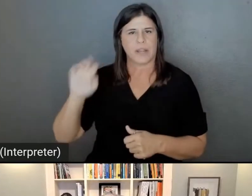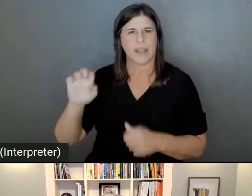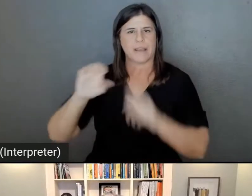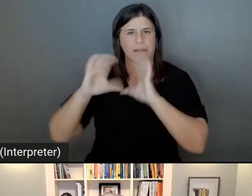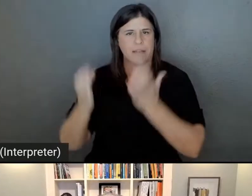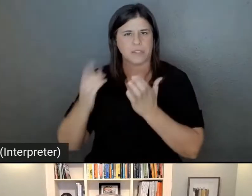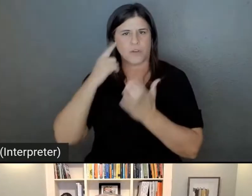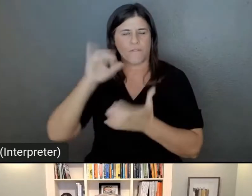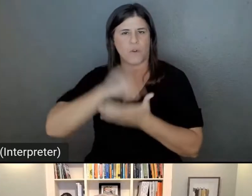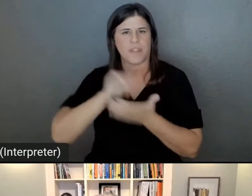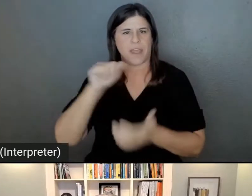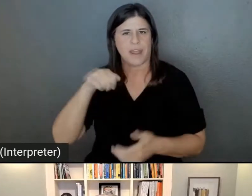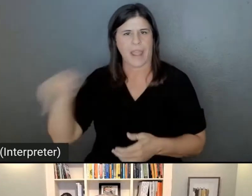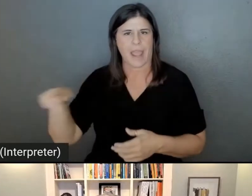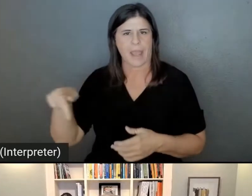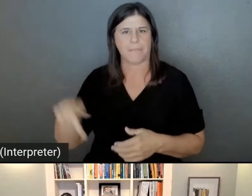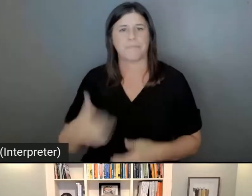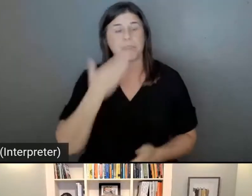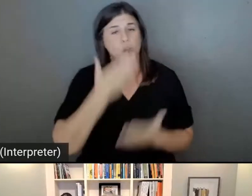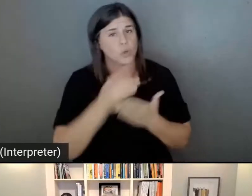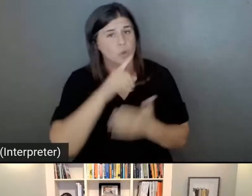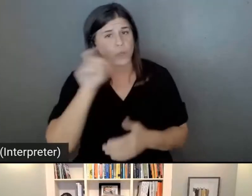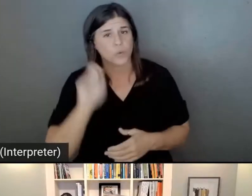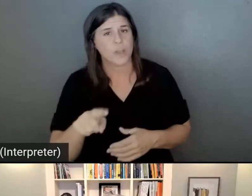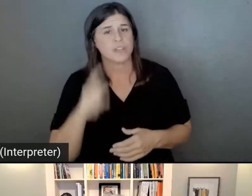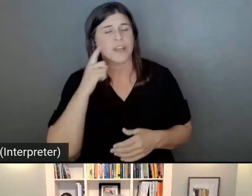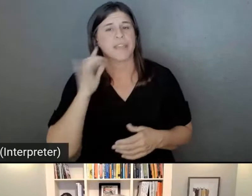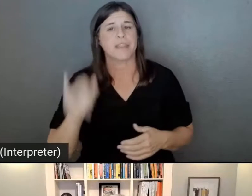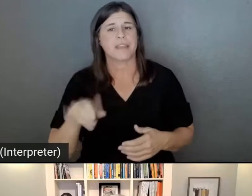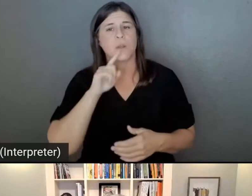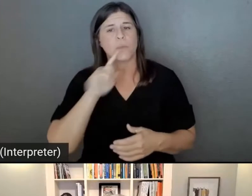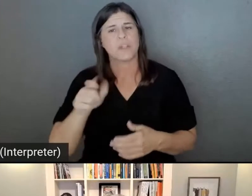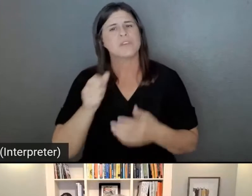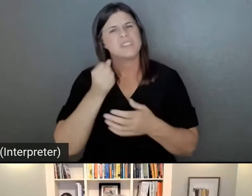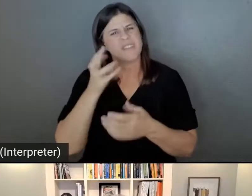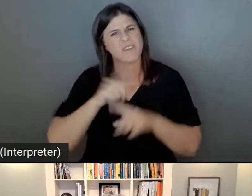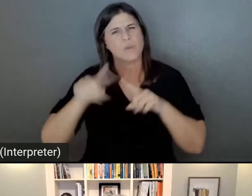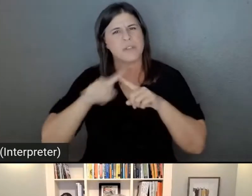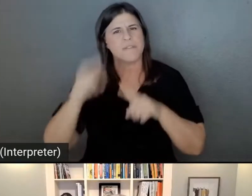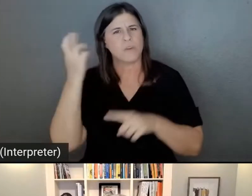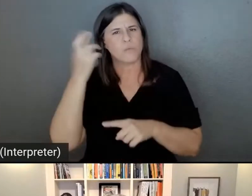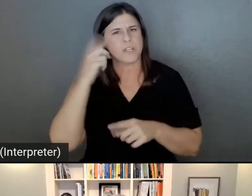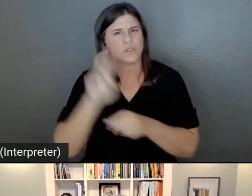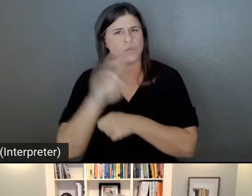Yeah. It's a great question I think. There's a couple of use cases that we found that customers